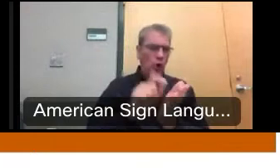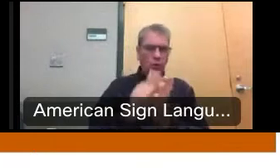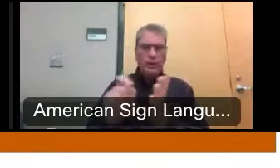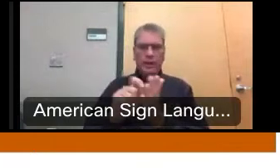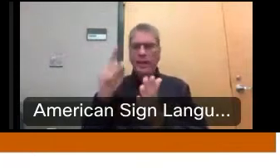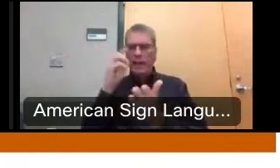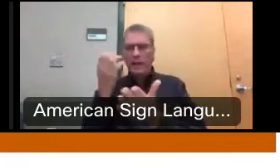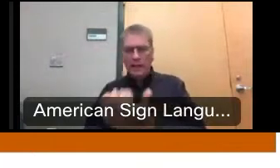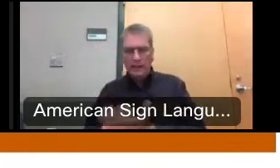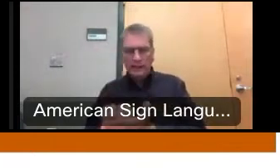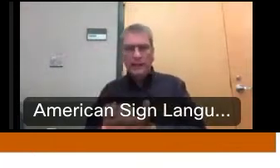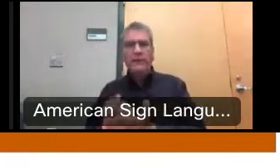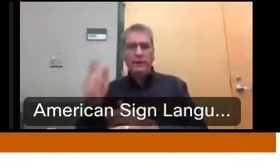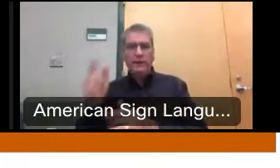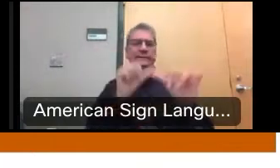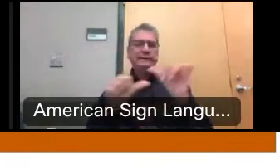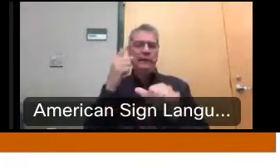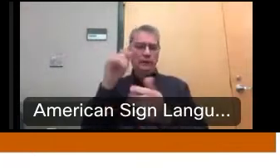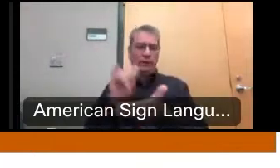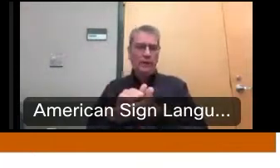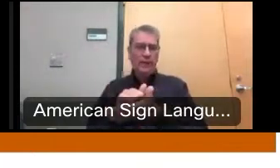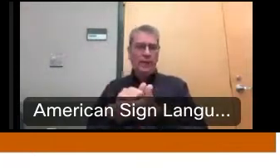a science to it. And so we really think of ourselves as the